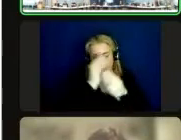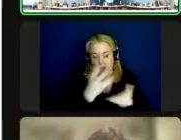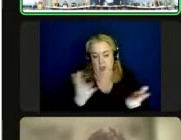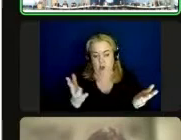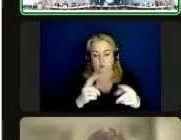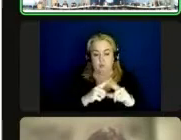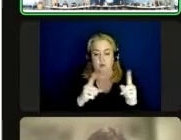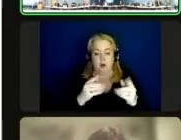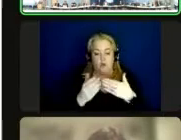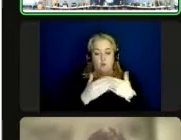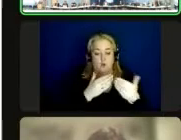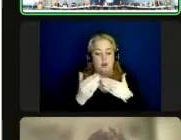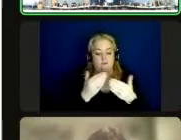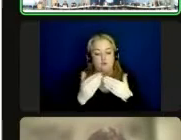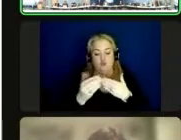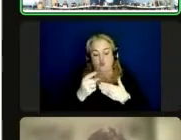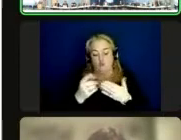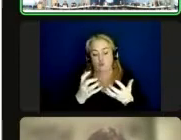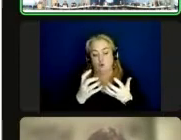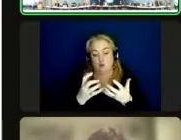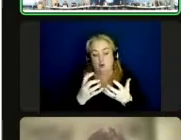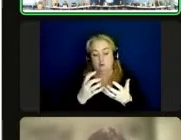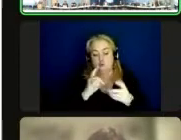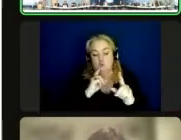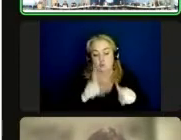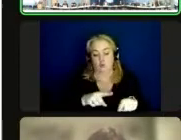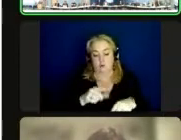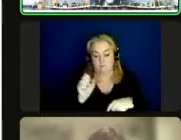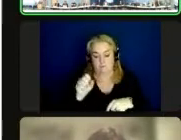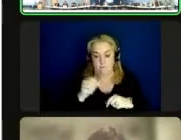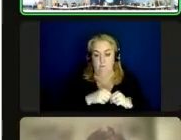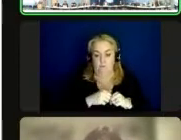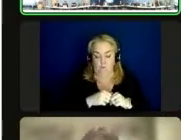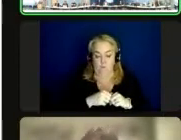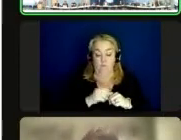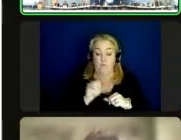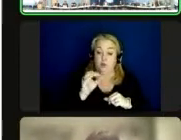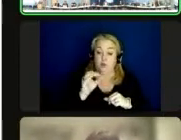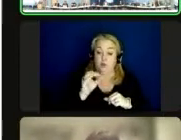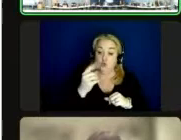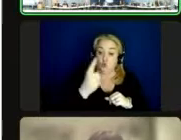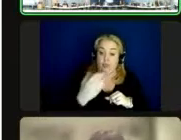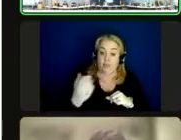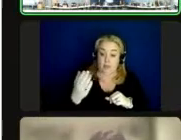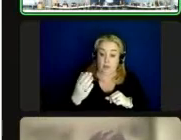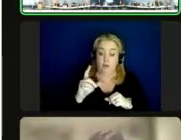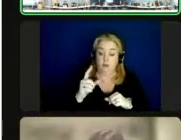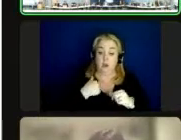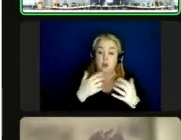TALK ABOUT THAT AND WHAT